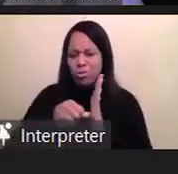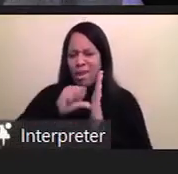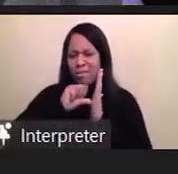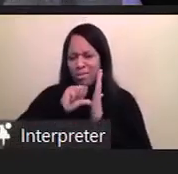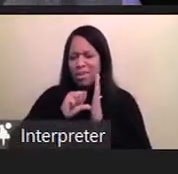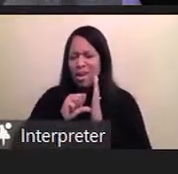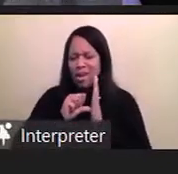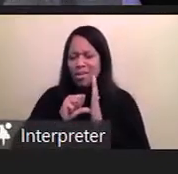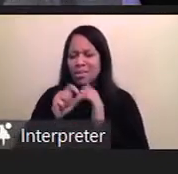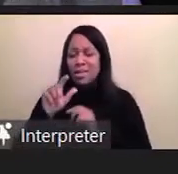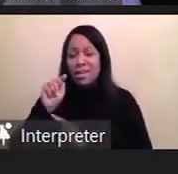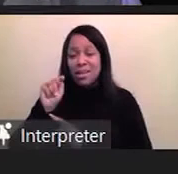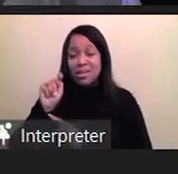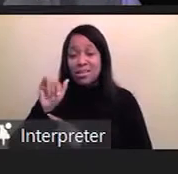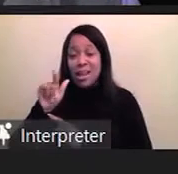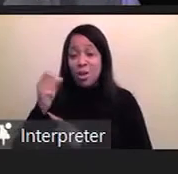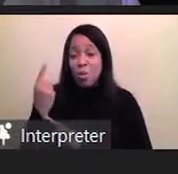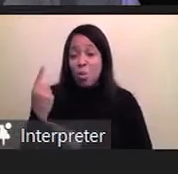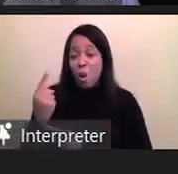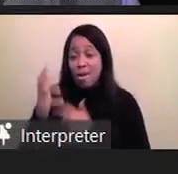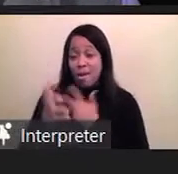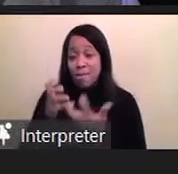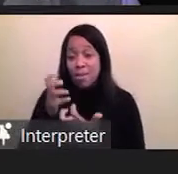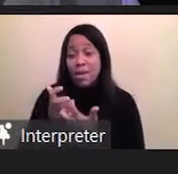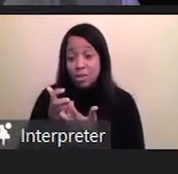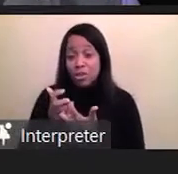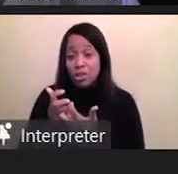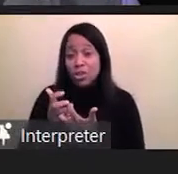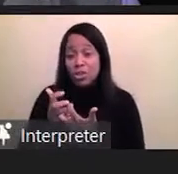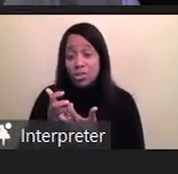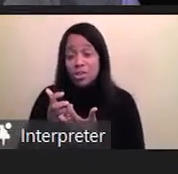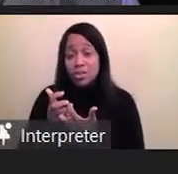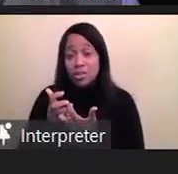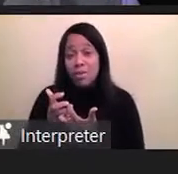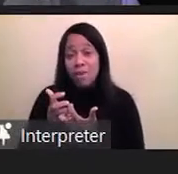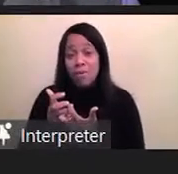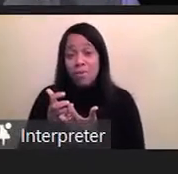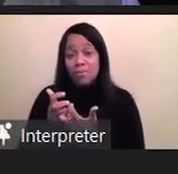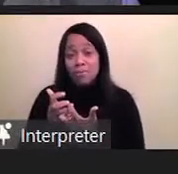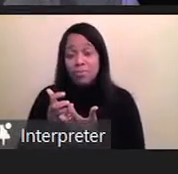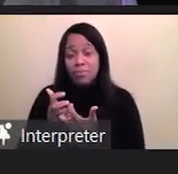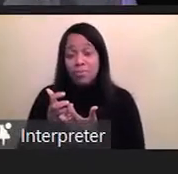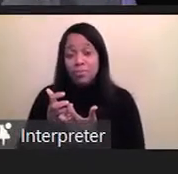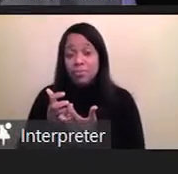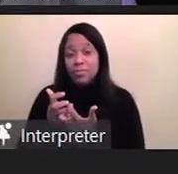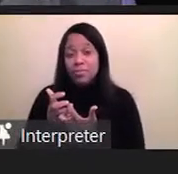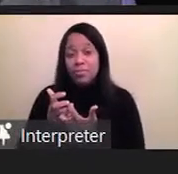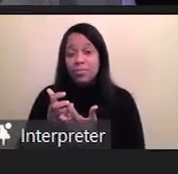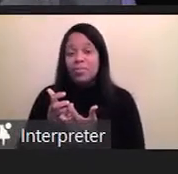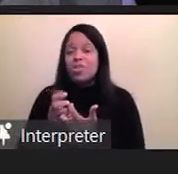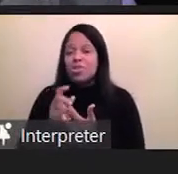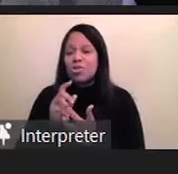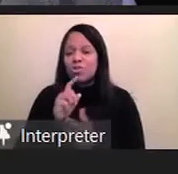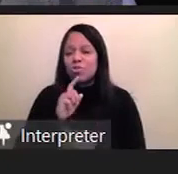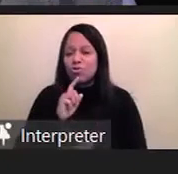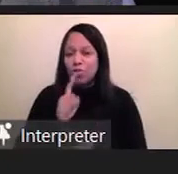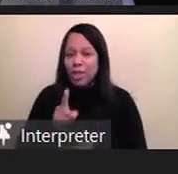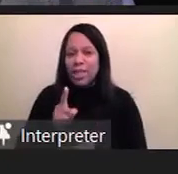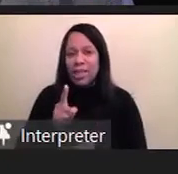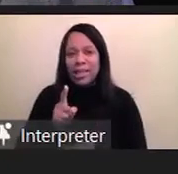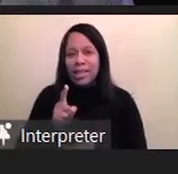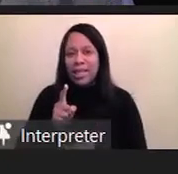accommodations are equally as relevant to on-site recruitment